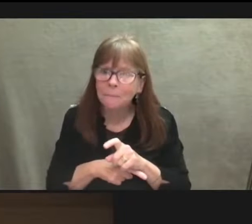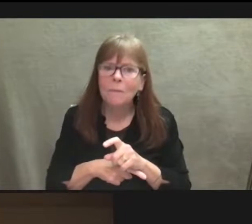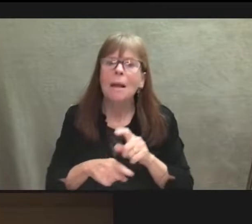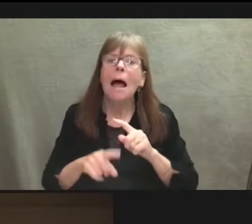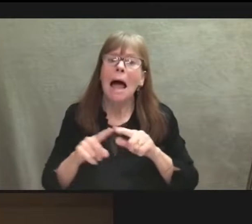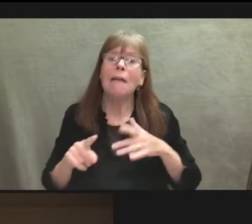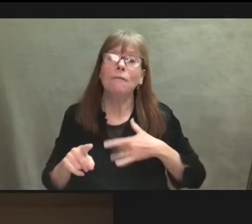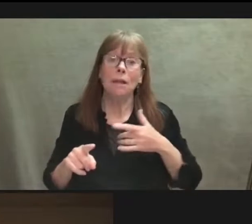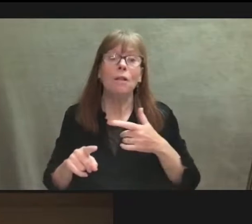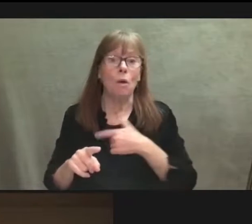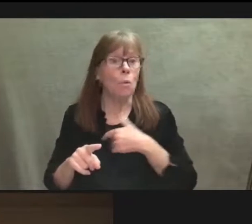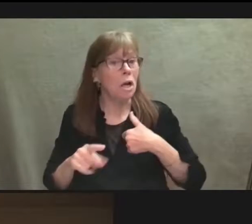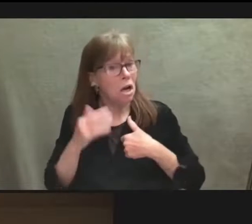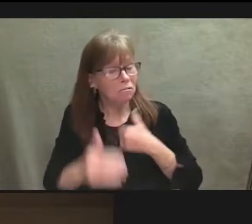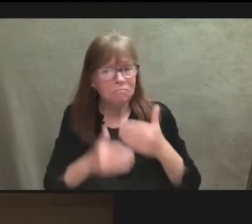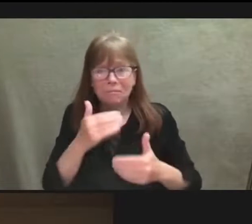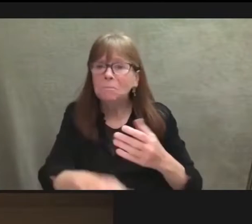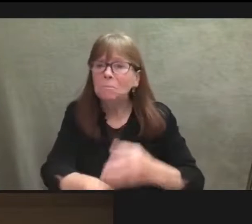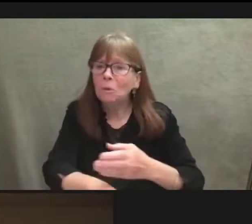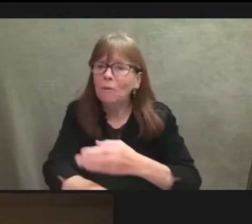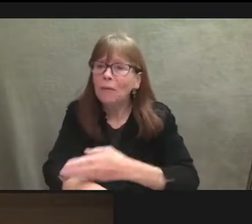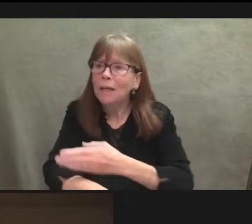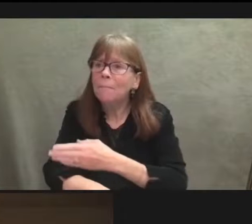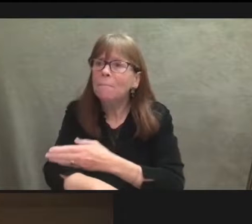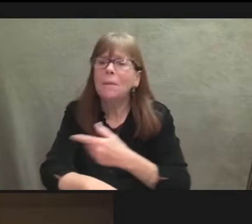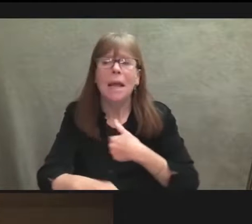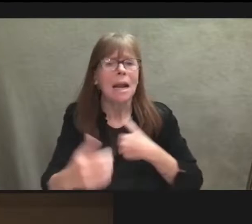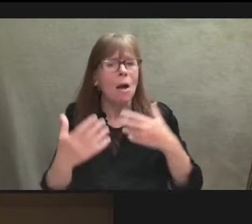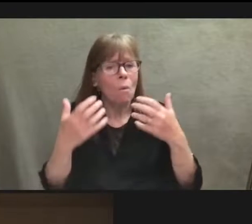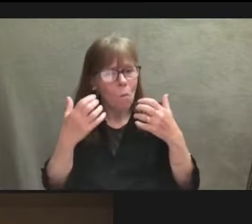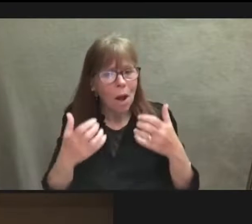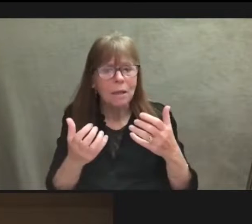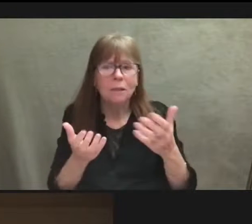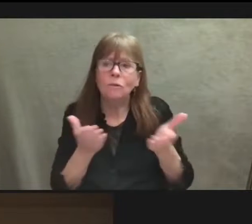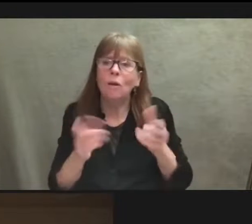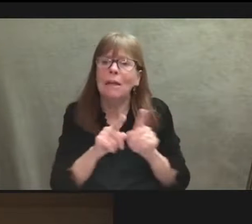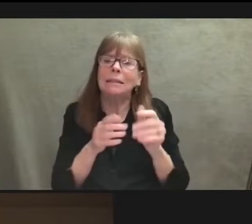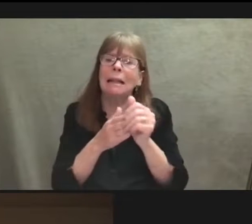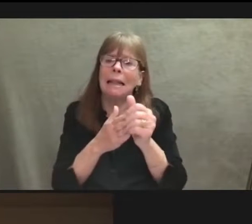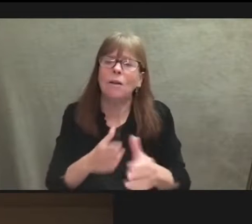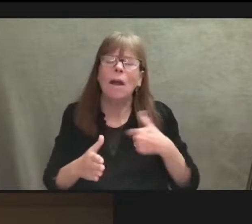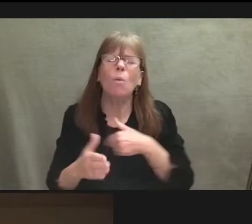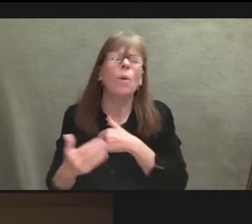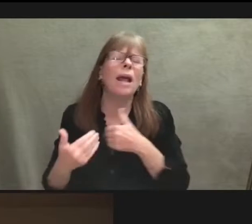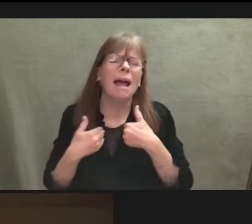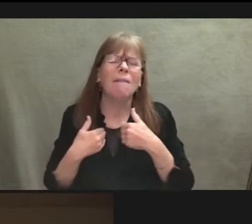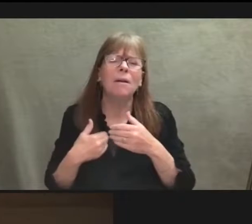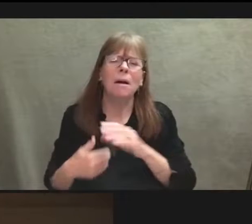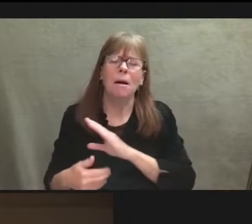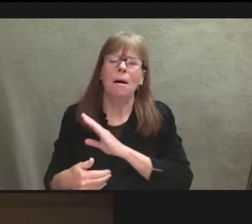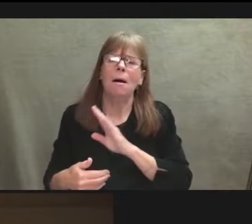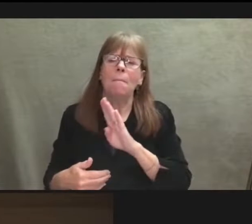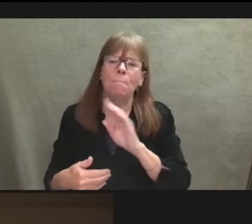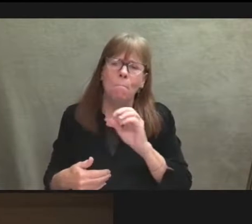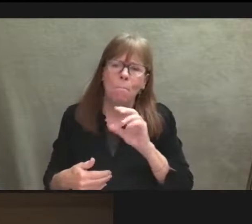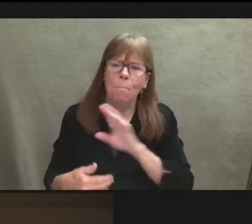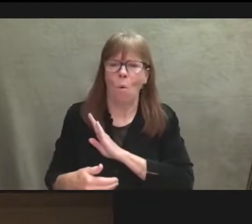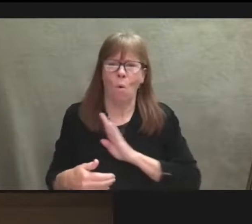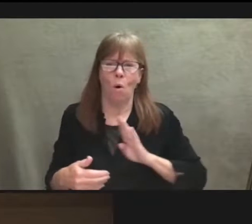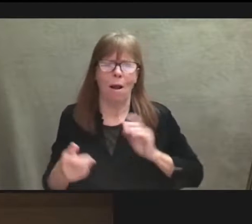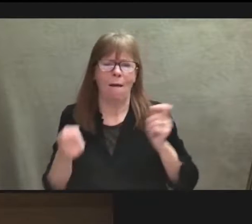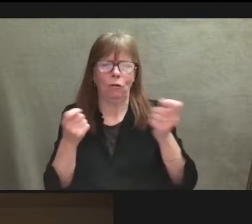as a leader. We do have a diverse Board of Directors. You know, we’ve done things to